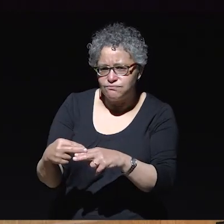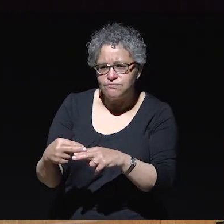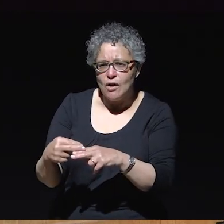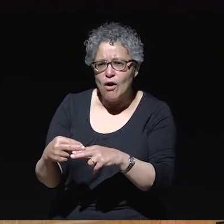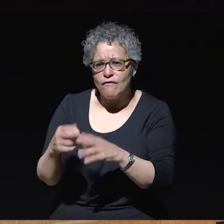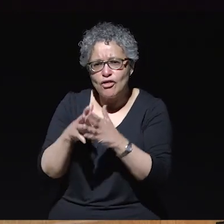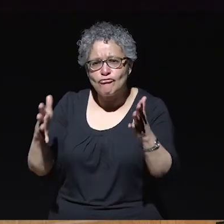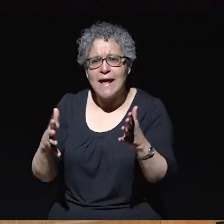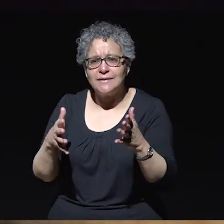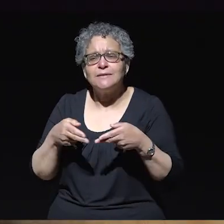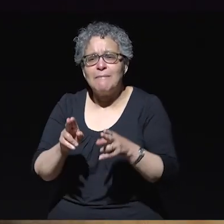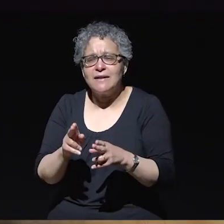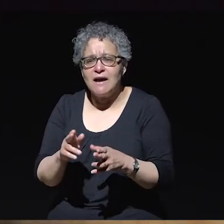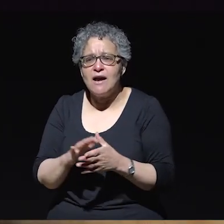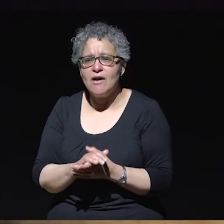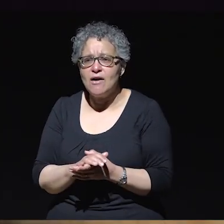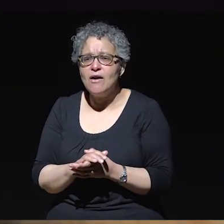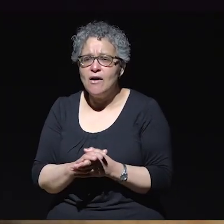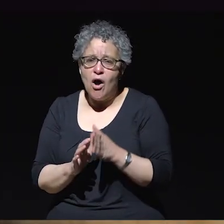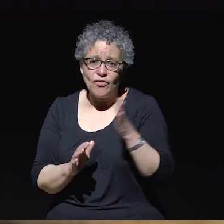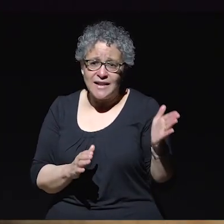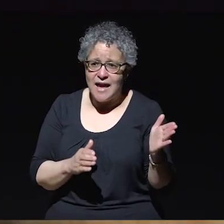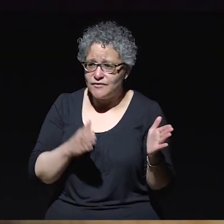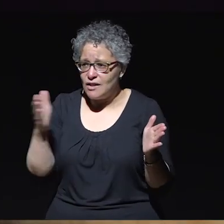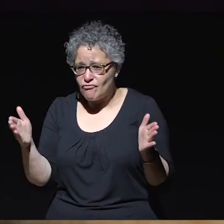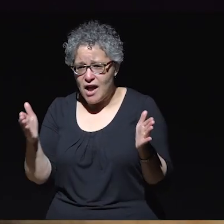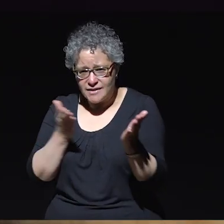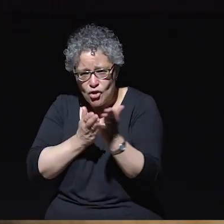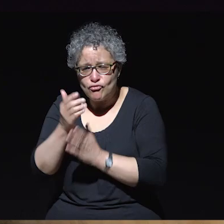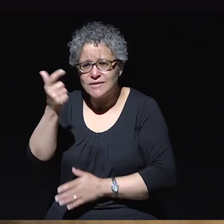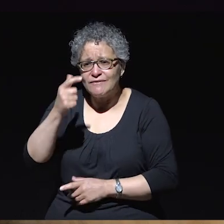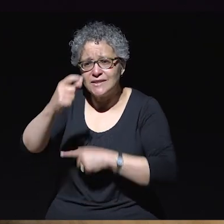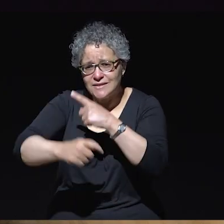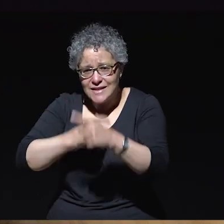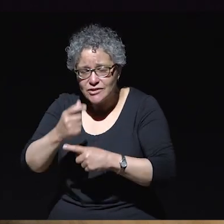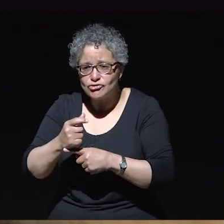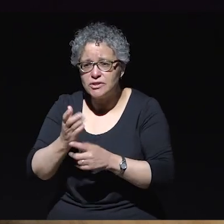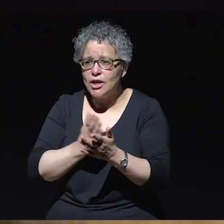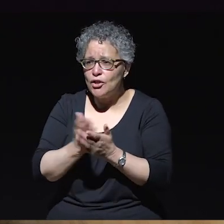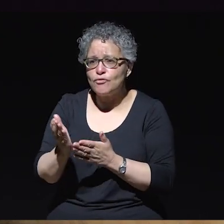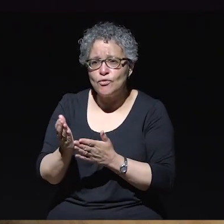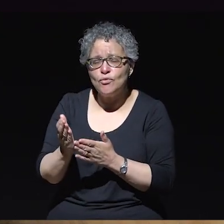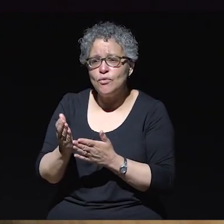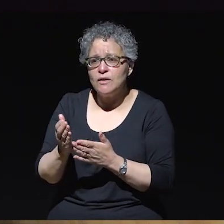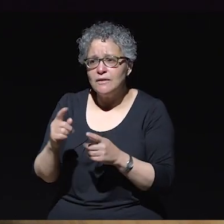that you can see just out of sight on the left-hand side, moving through the 17th century through the likes of Honthorst, Van Dyck and Jordaens,